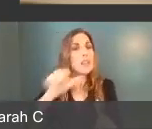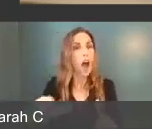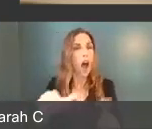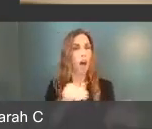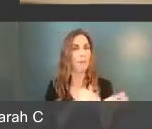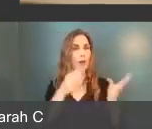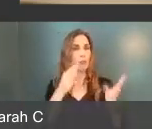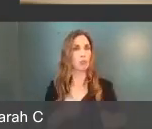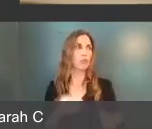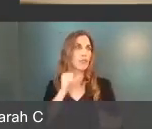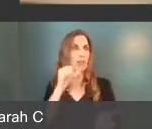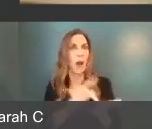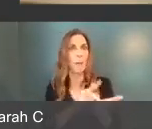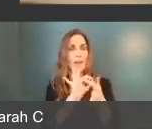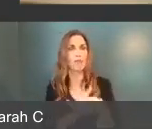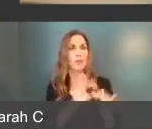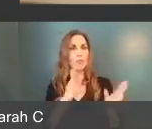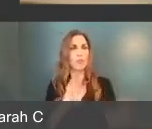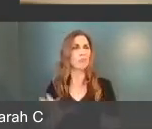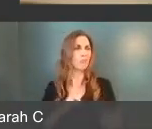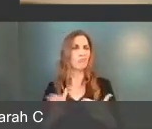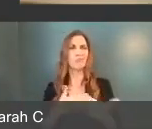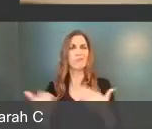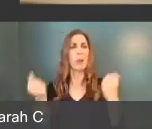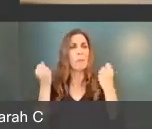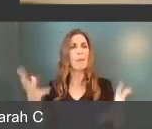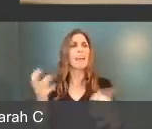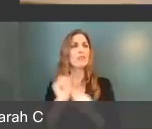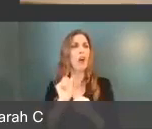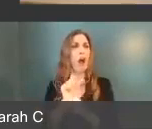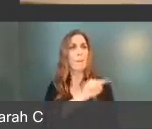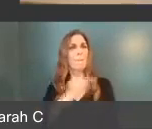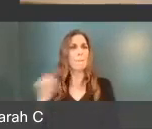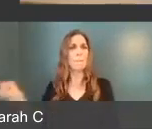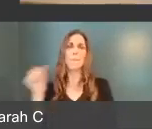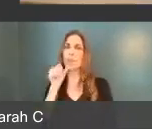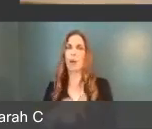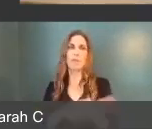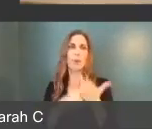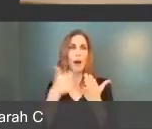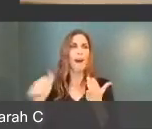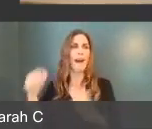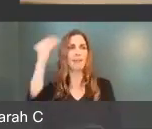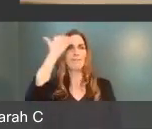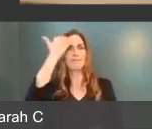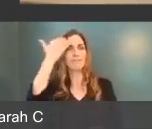tasks that can be done at the vaccine site that do not require any medical background at all but